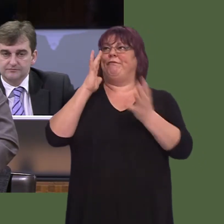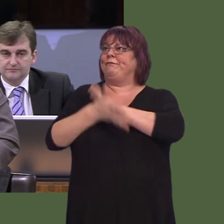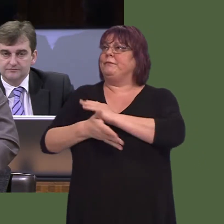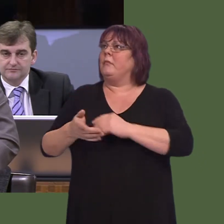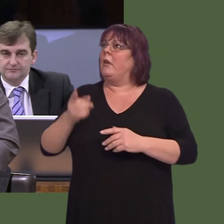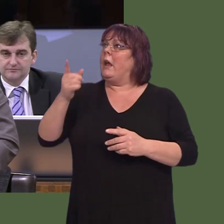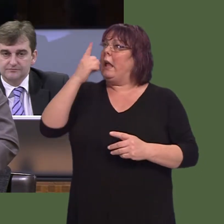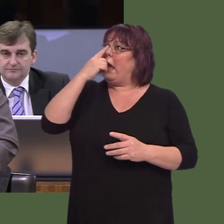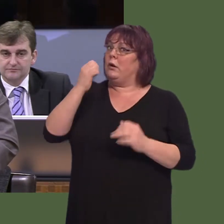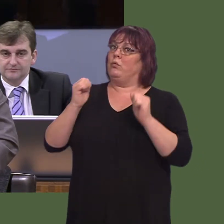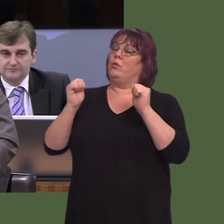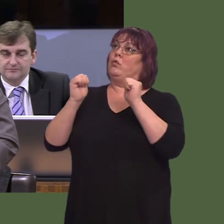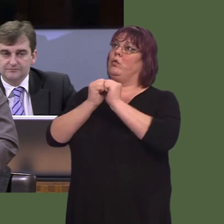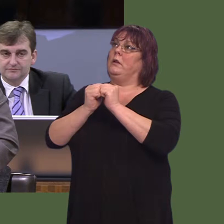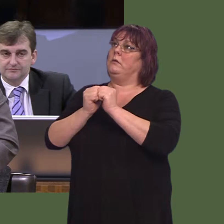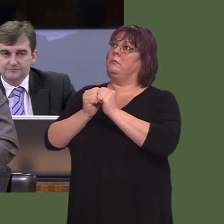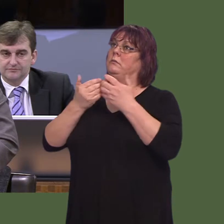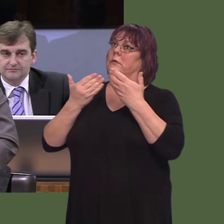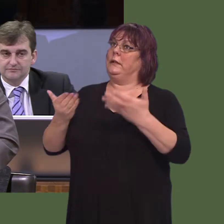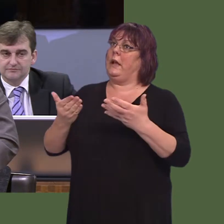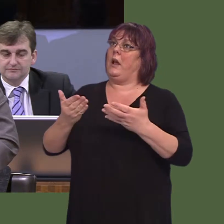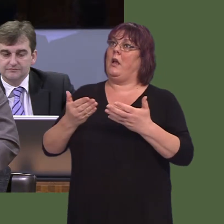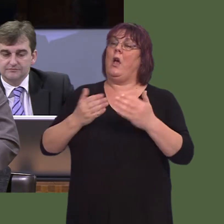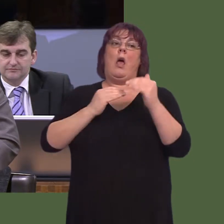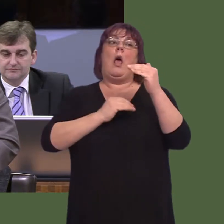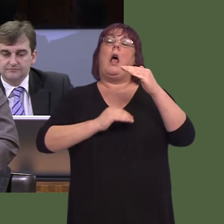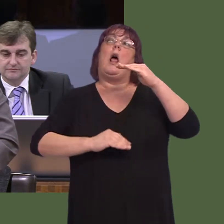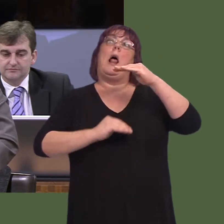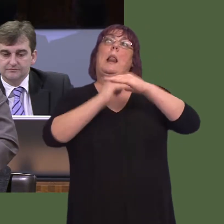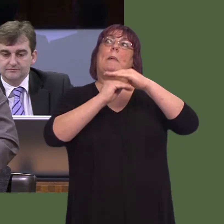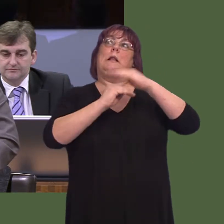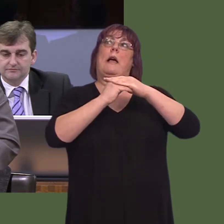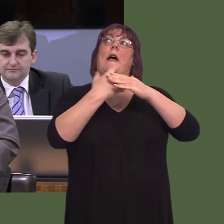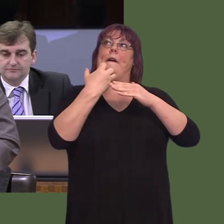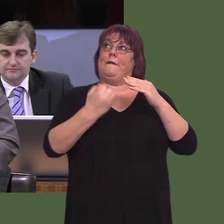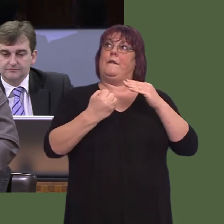Can you commit now today that there is an upper limit where this project is viable,